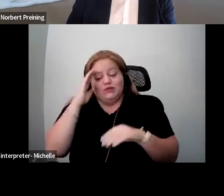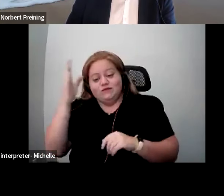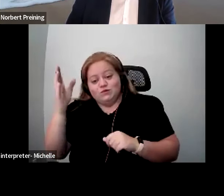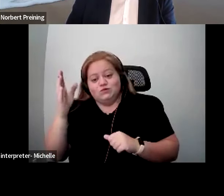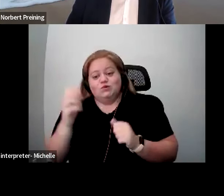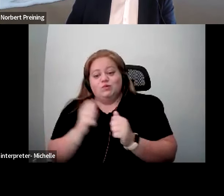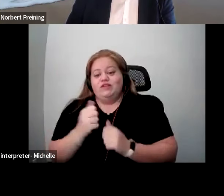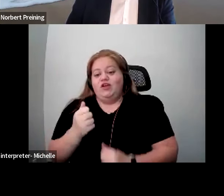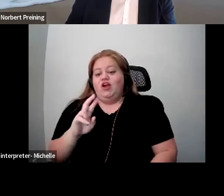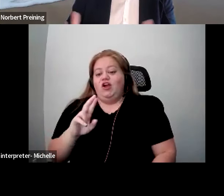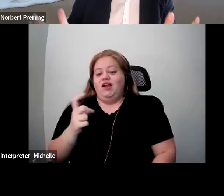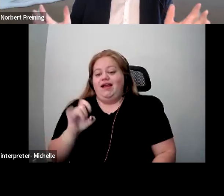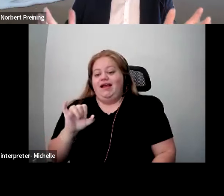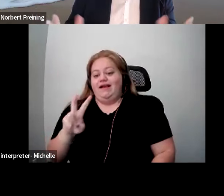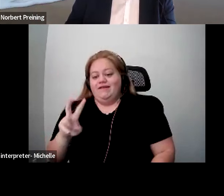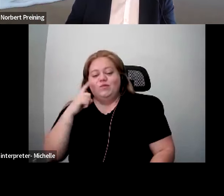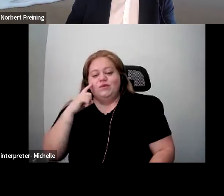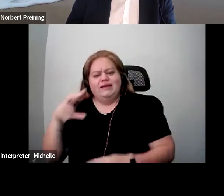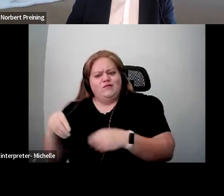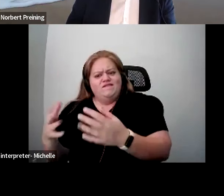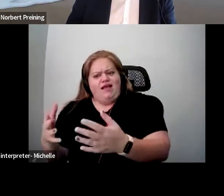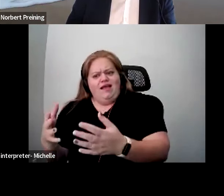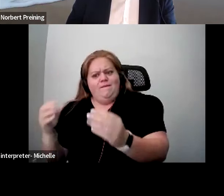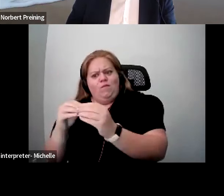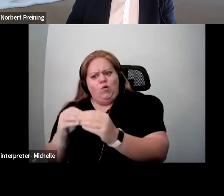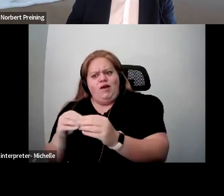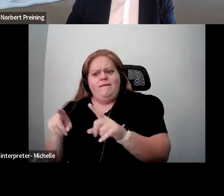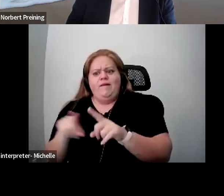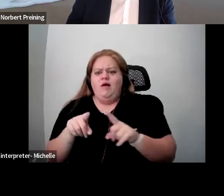we can also provide-- not only as arXiv, as the general LaTeX